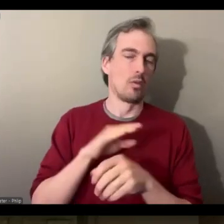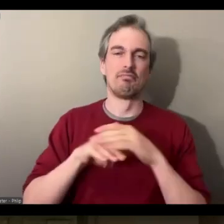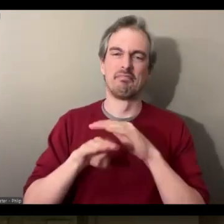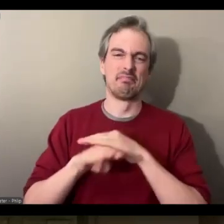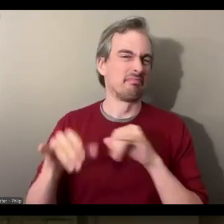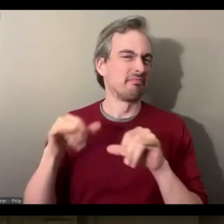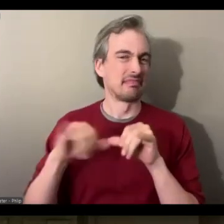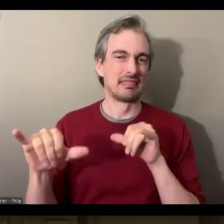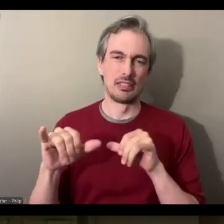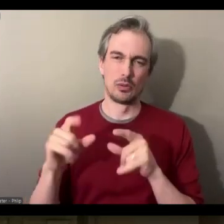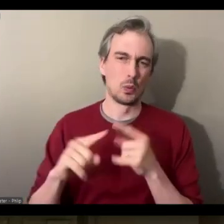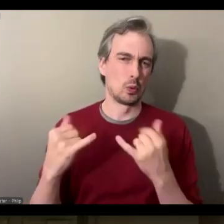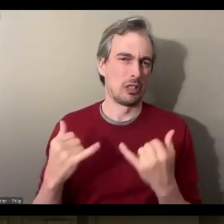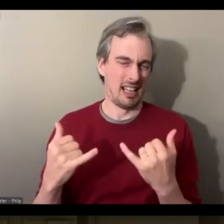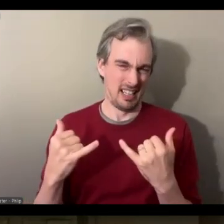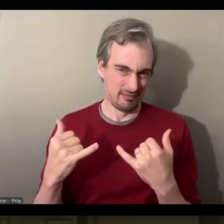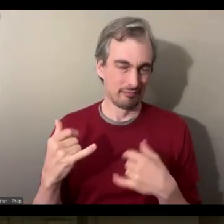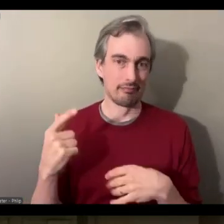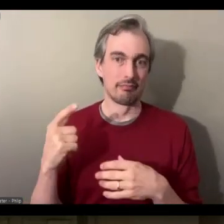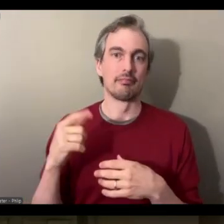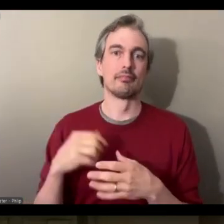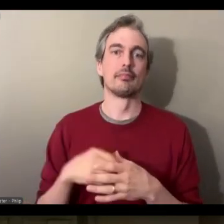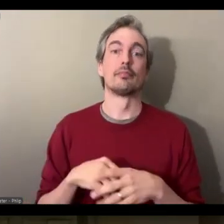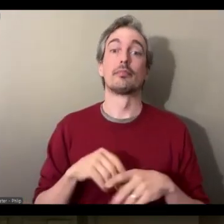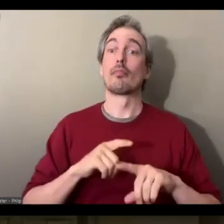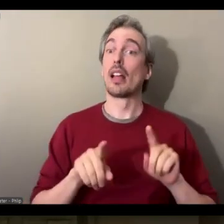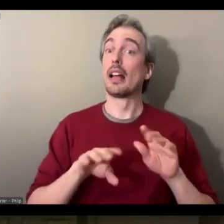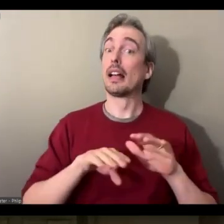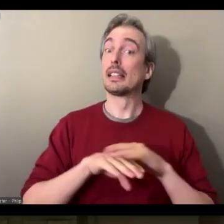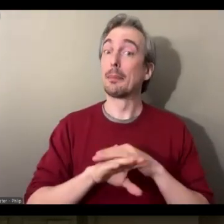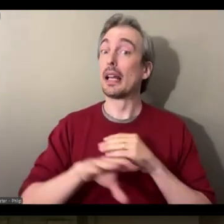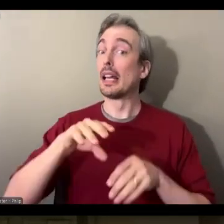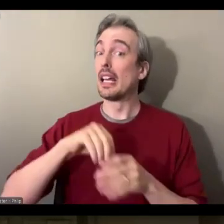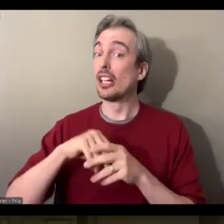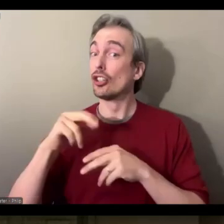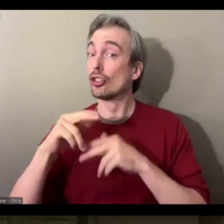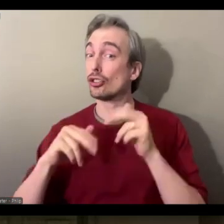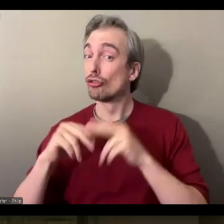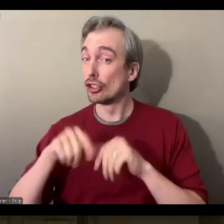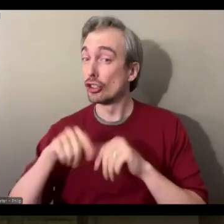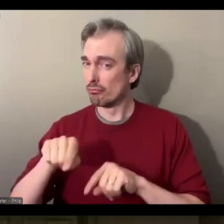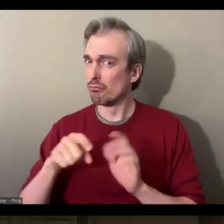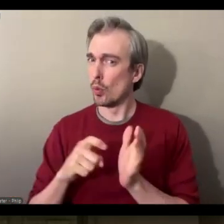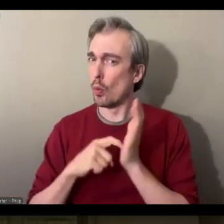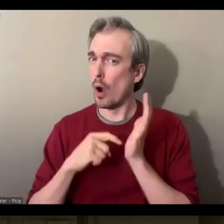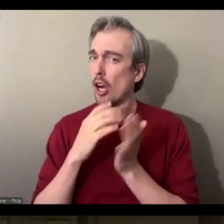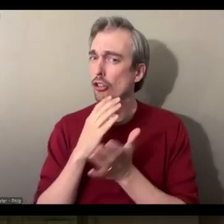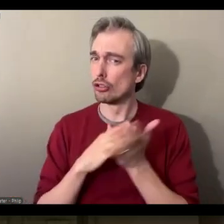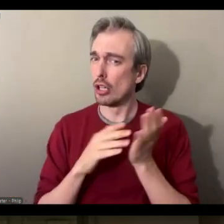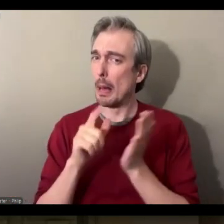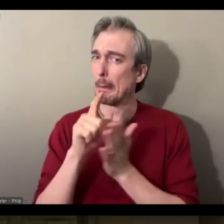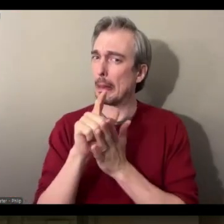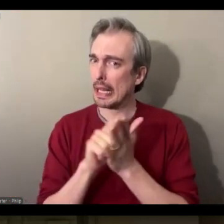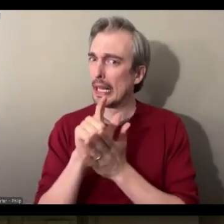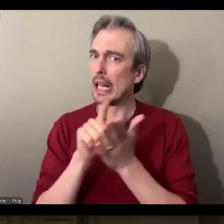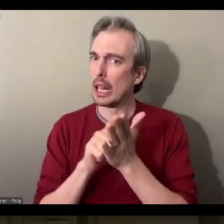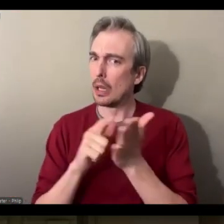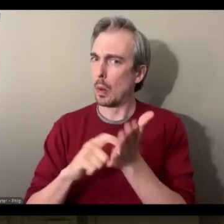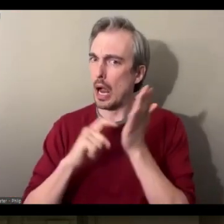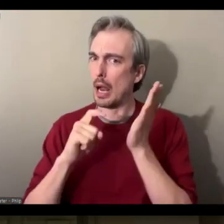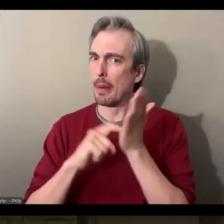legally regulated to a certain degree. And it's legally regulated to a degree where certain highly